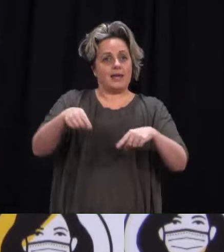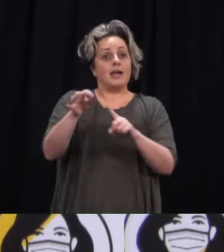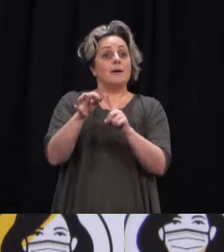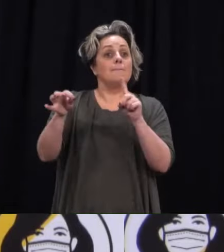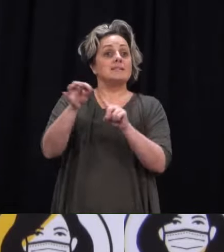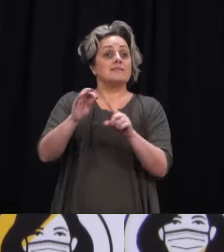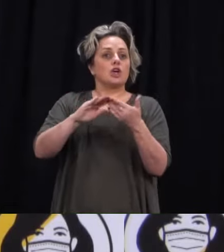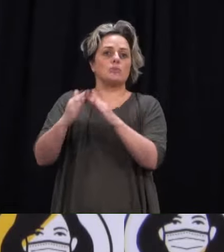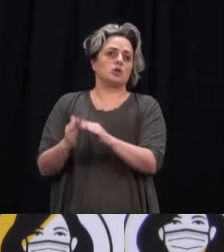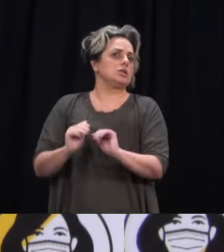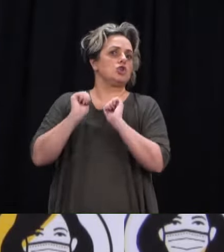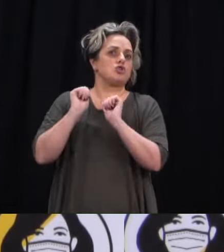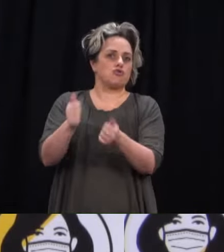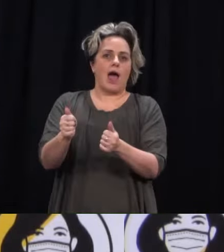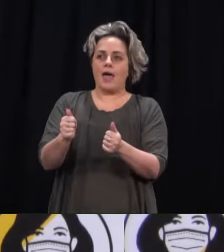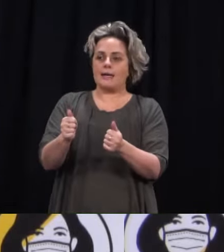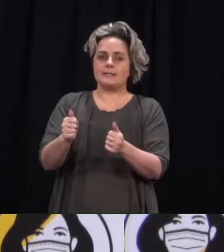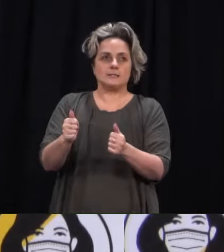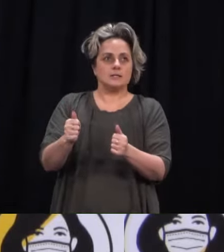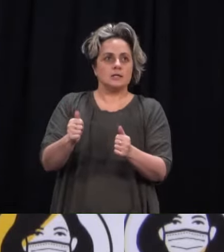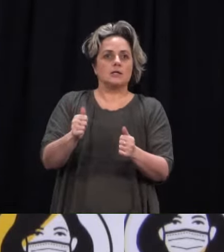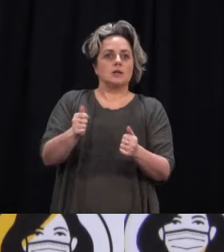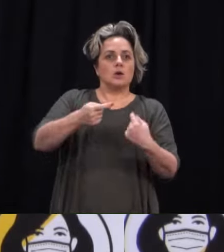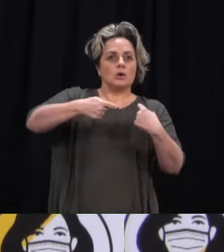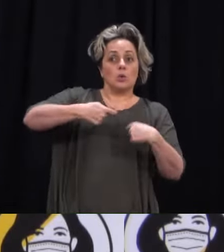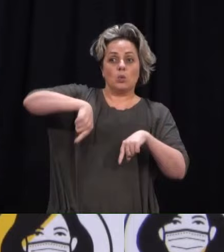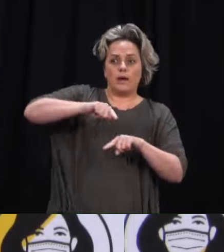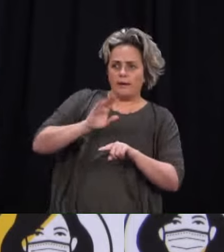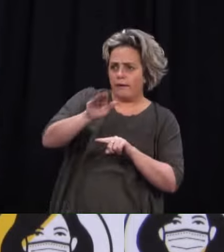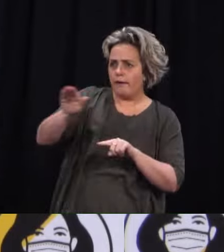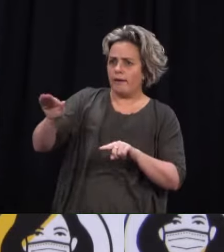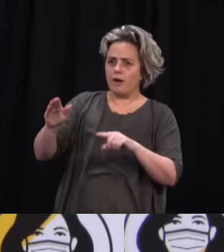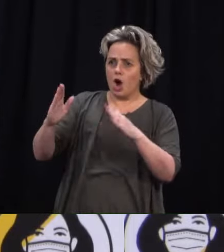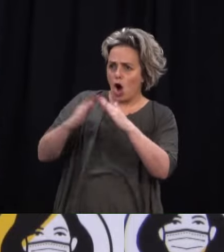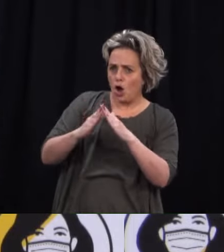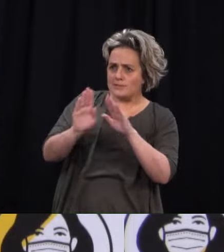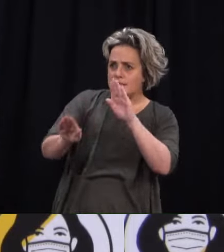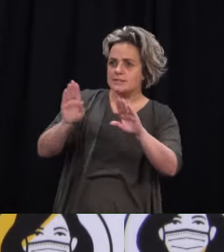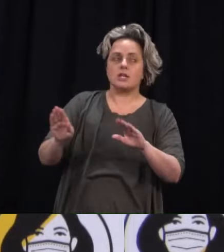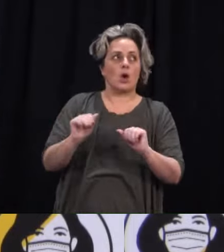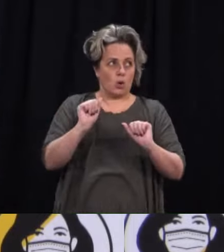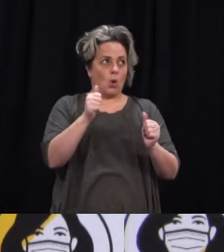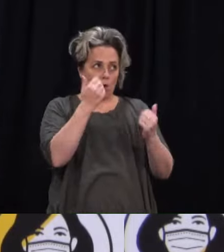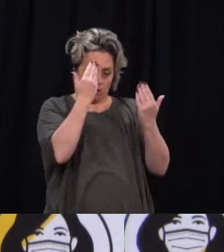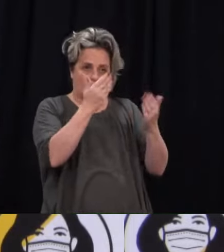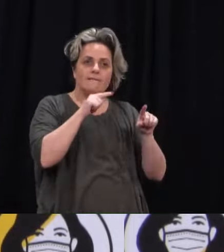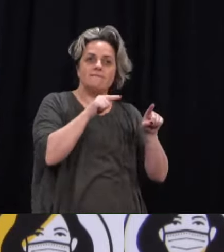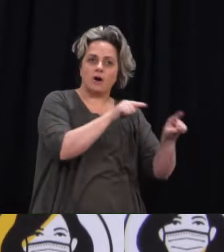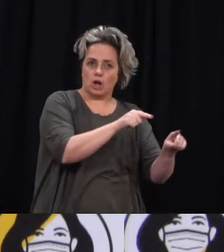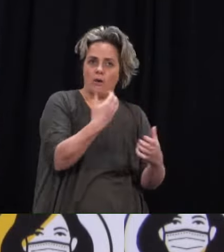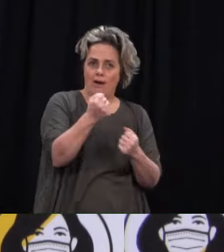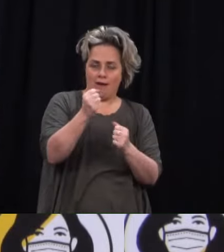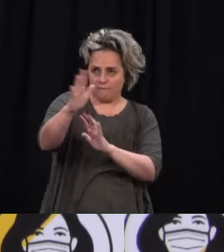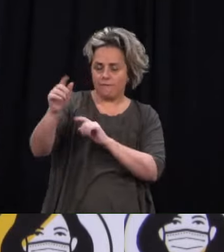I say is both this time and also as we have seen in the past the Pacific community is